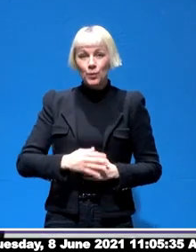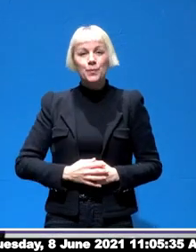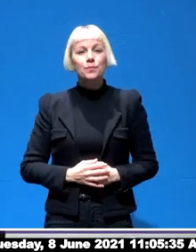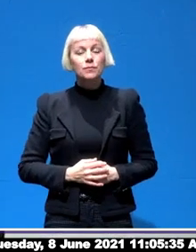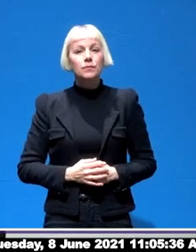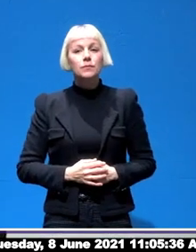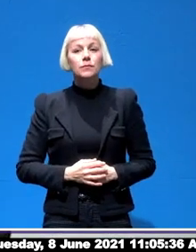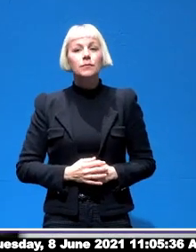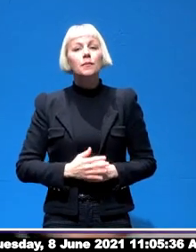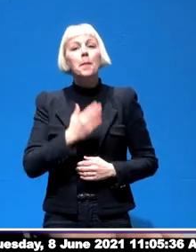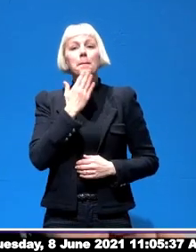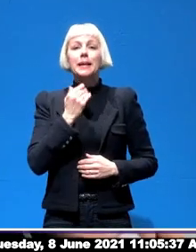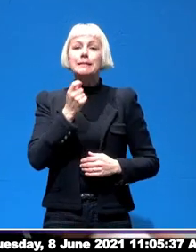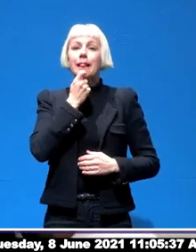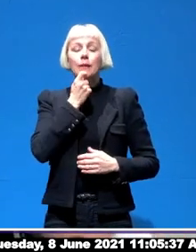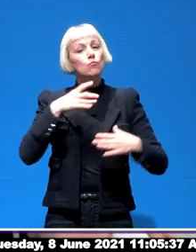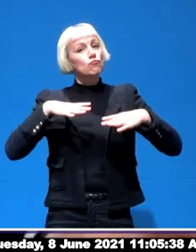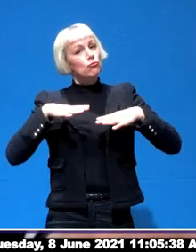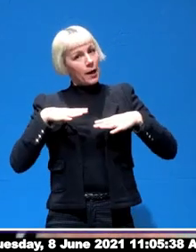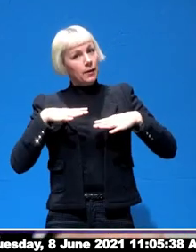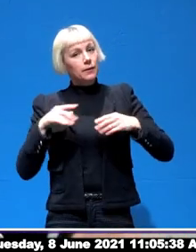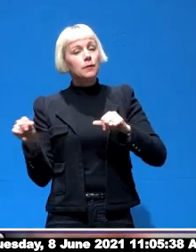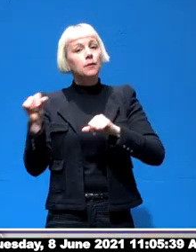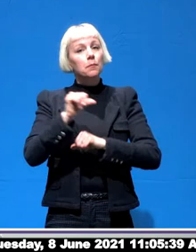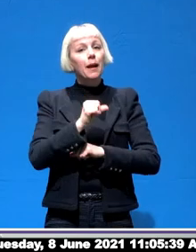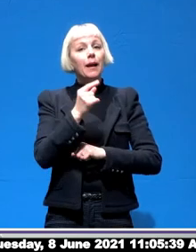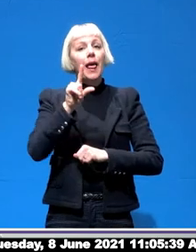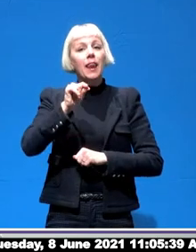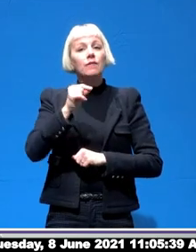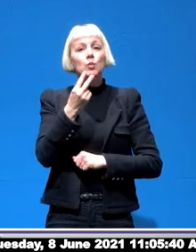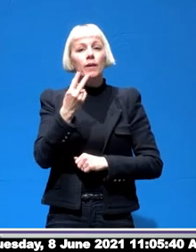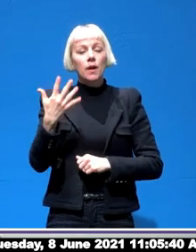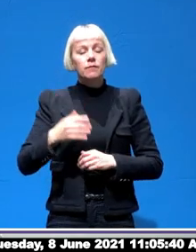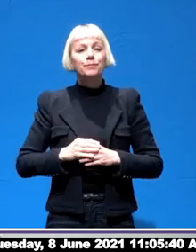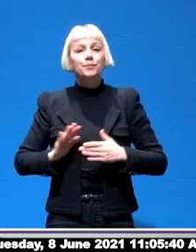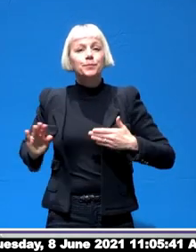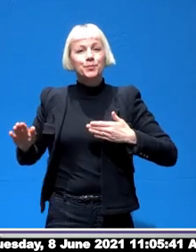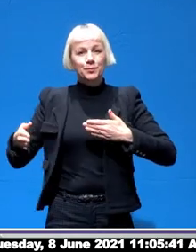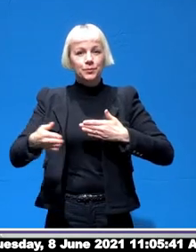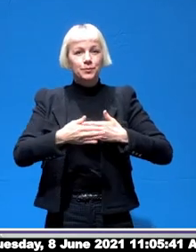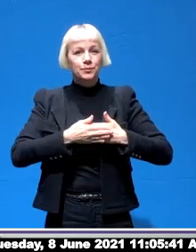Please have a break and we will resume at 11.25. The Royal Commission is adjourned.